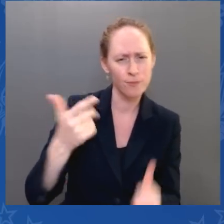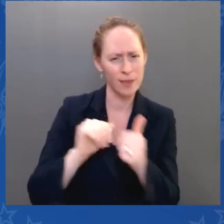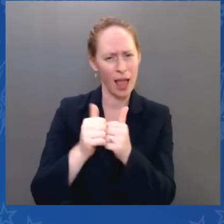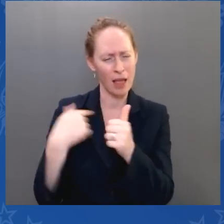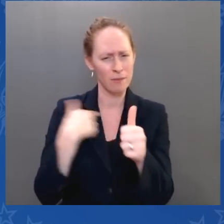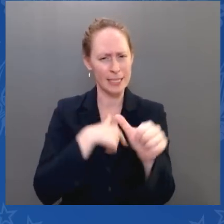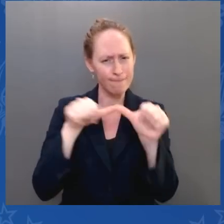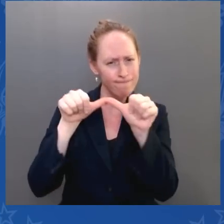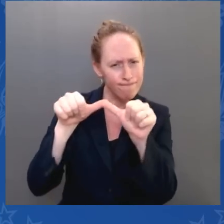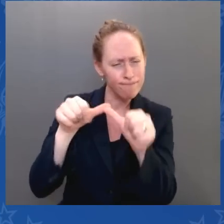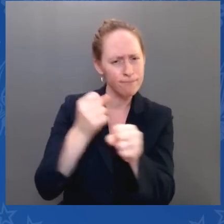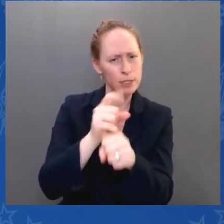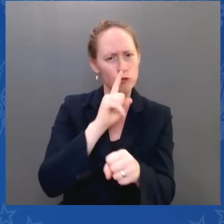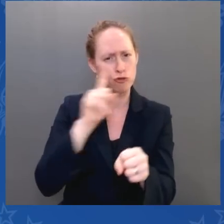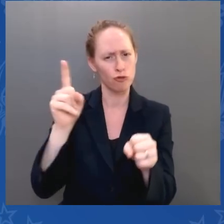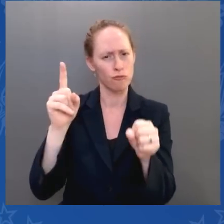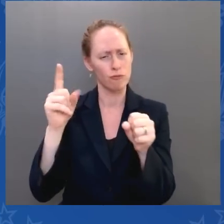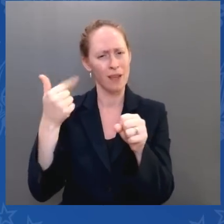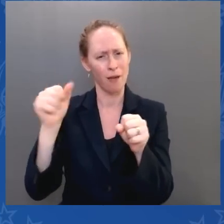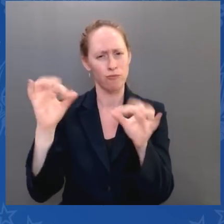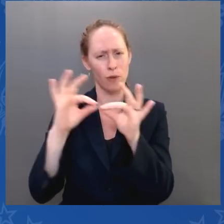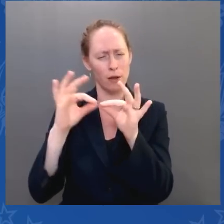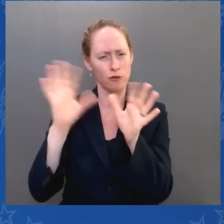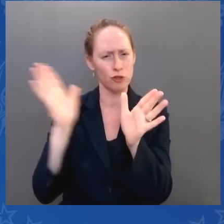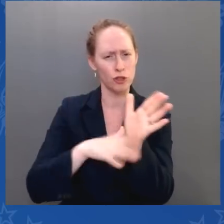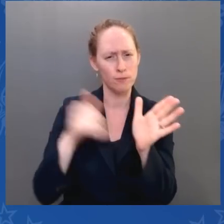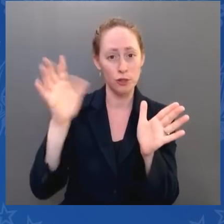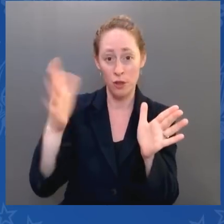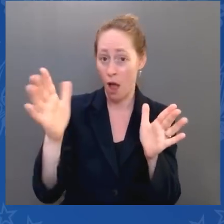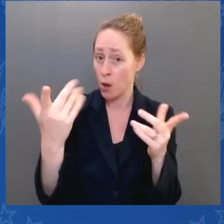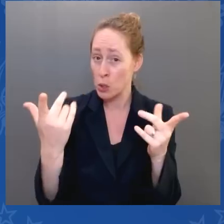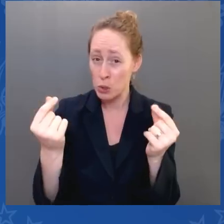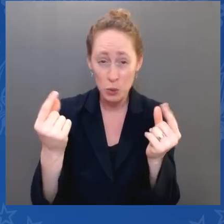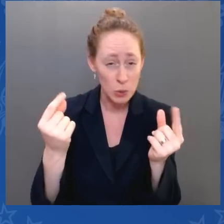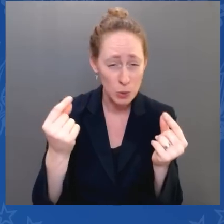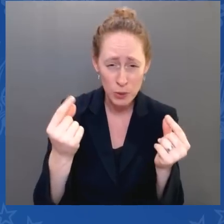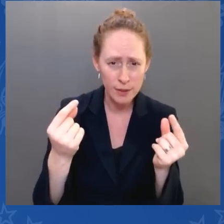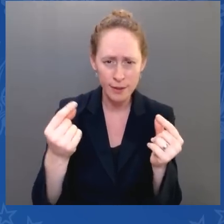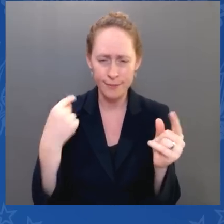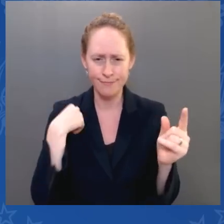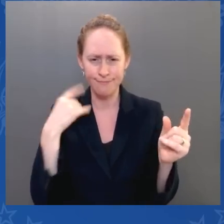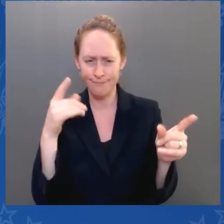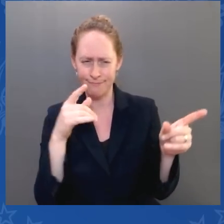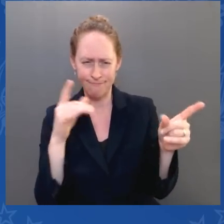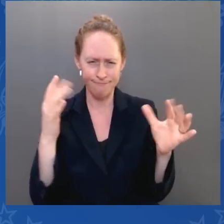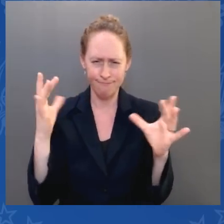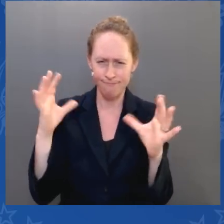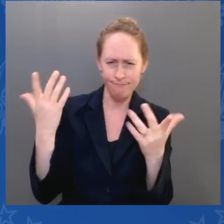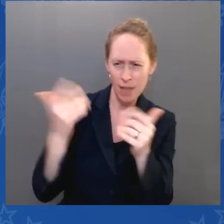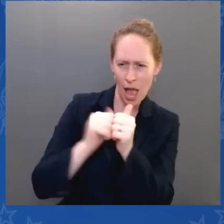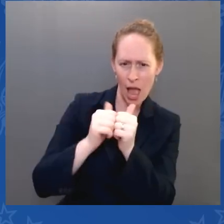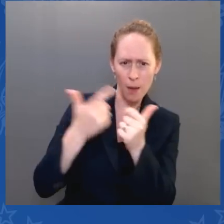from the existing wells and permits that exist today. The industry has more approved permits for production